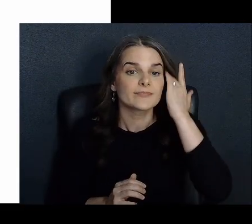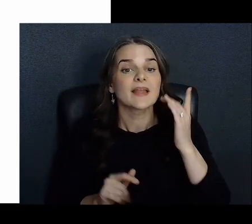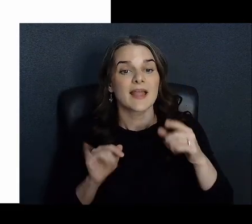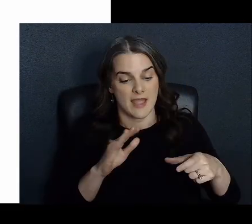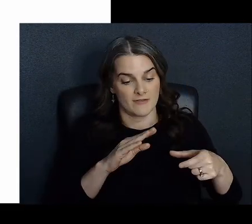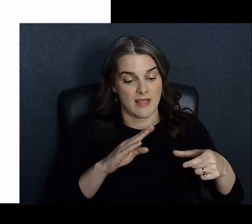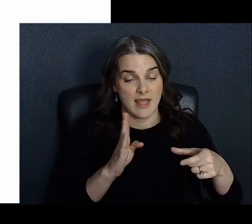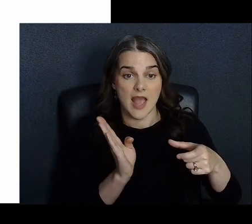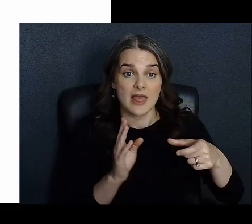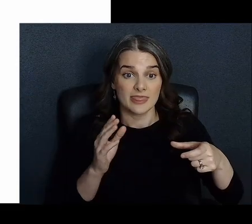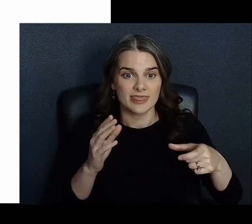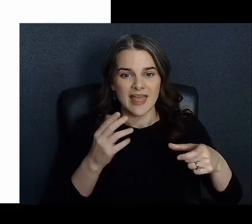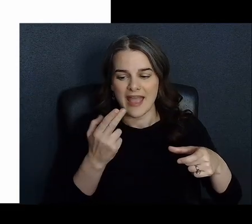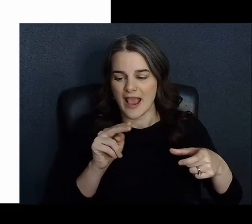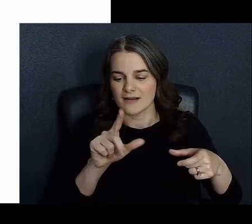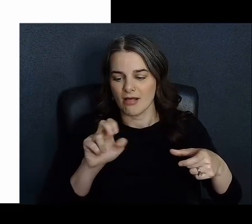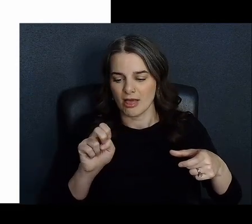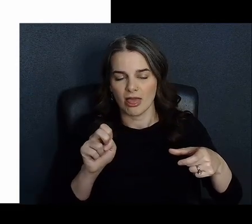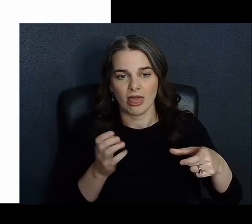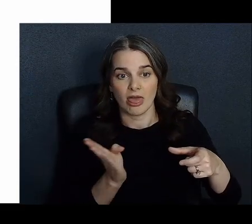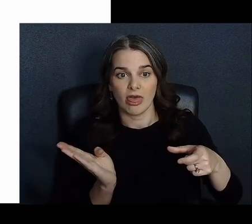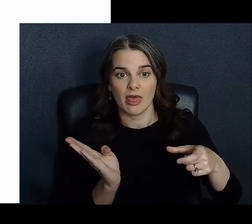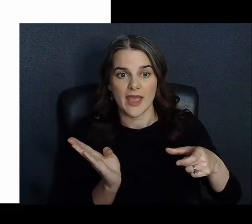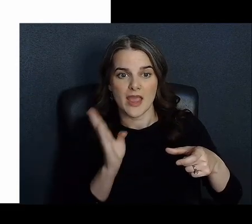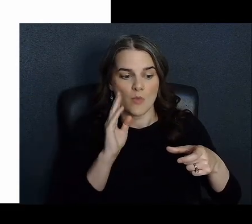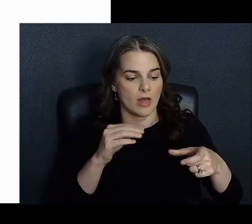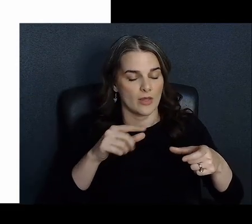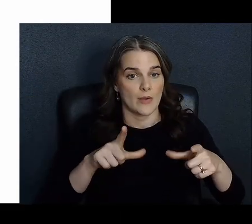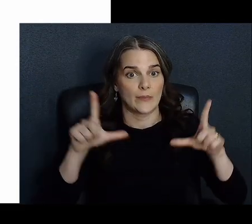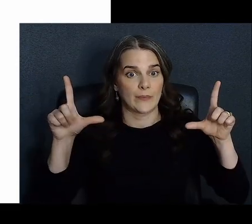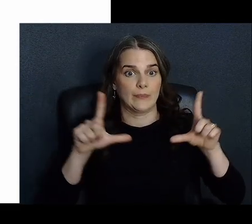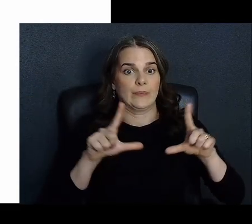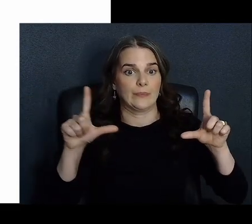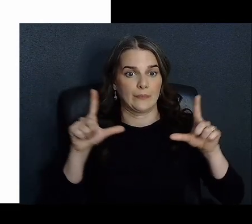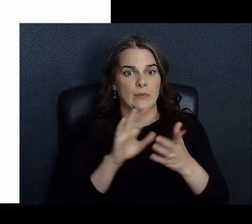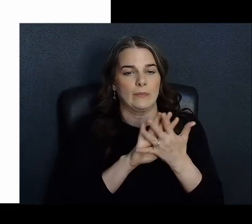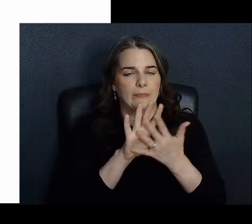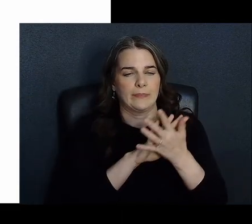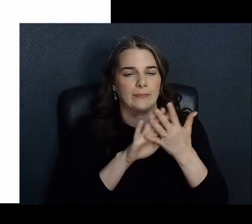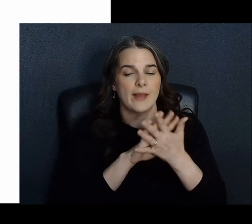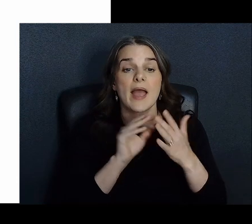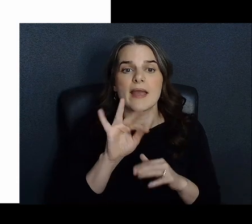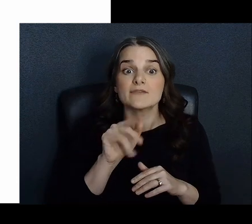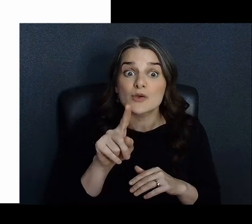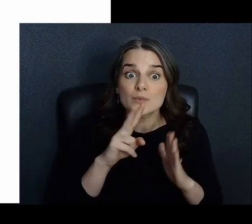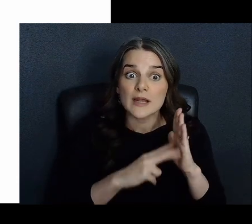it will keep trying to refocus, which might get blurry. So I usually tell people, if you're going to be reading for more than a spot check,